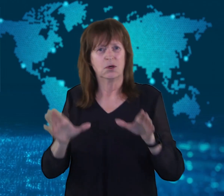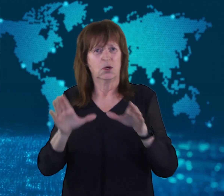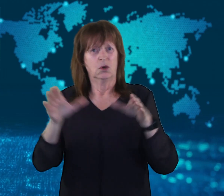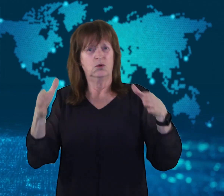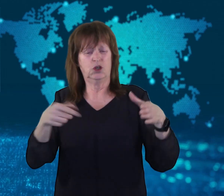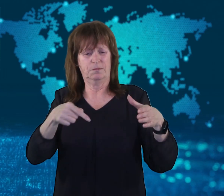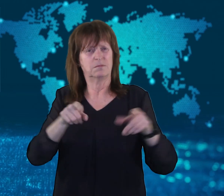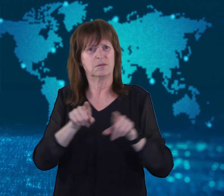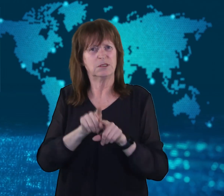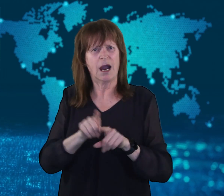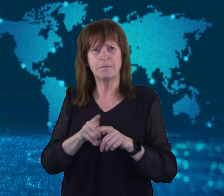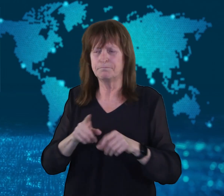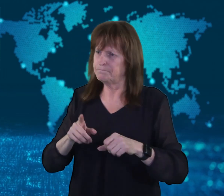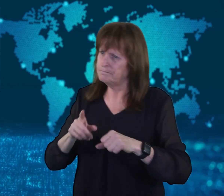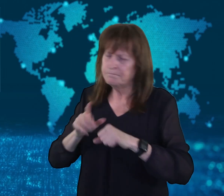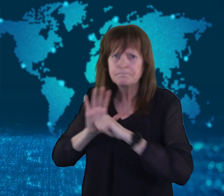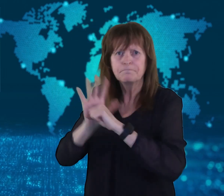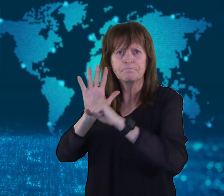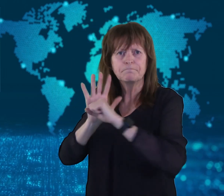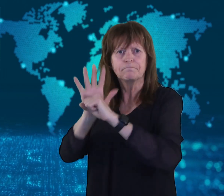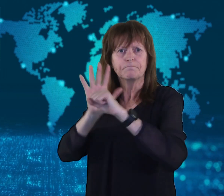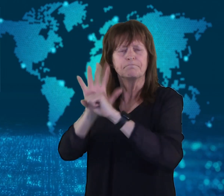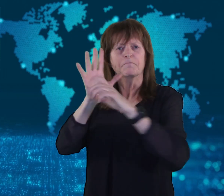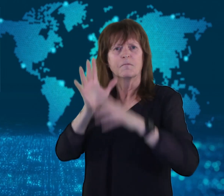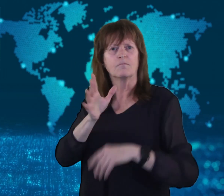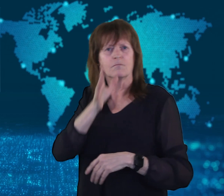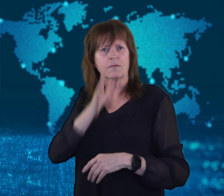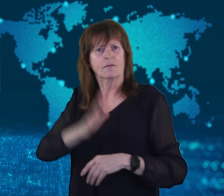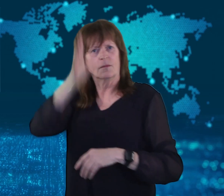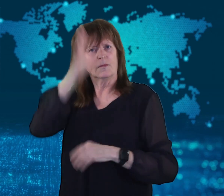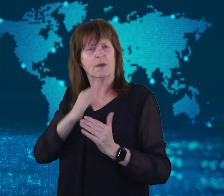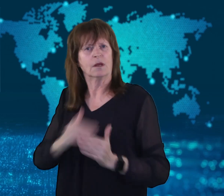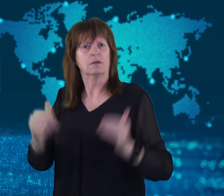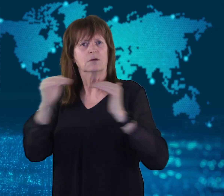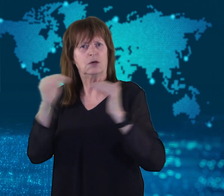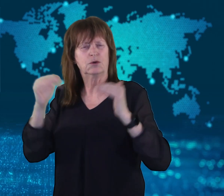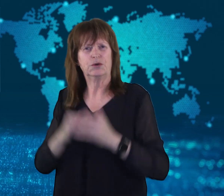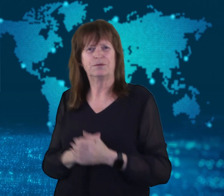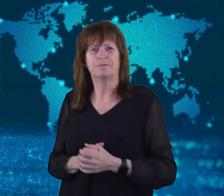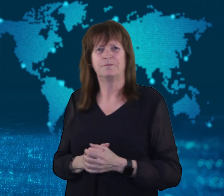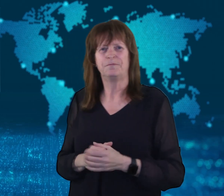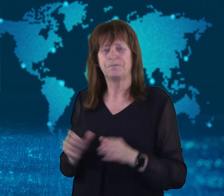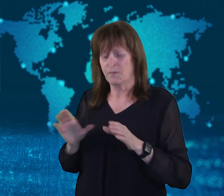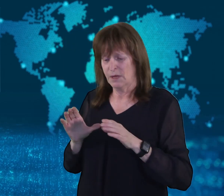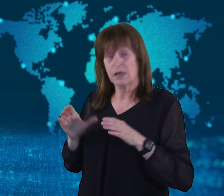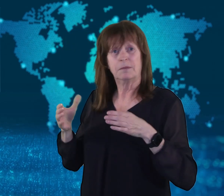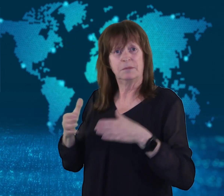a group that is dedicated to gender equality.